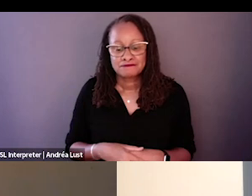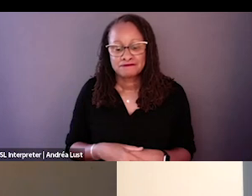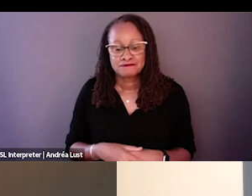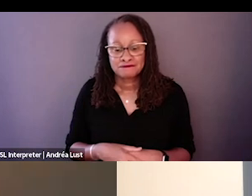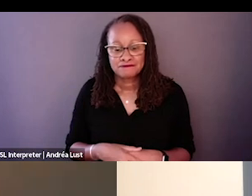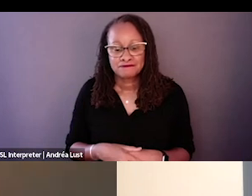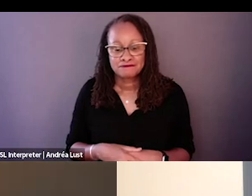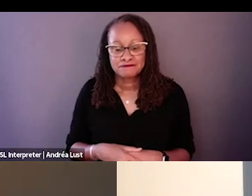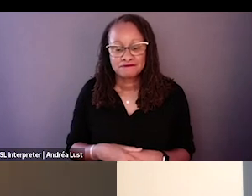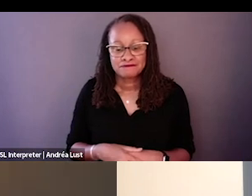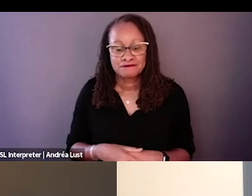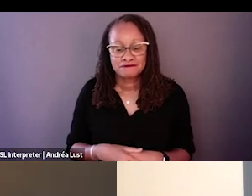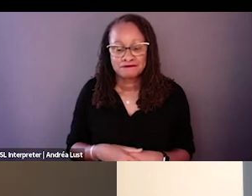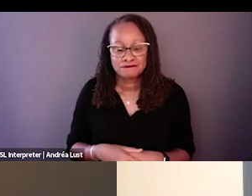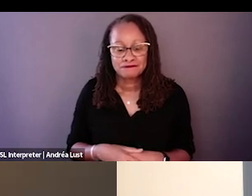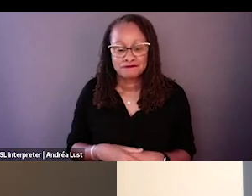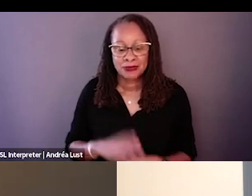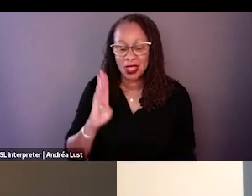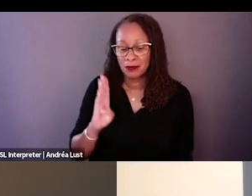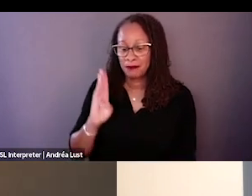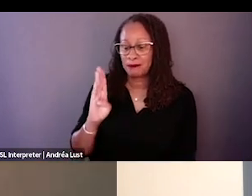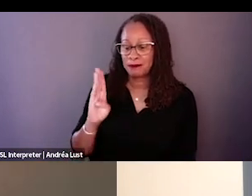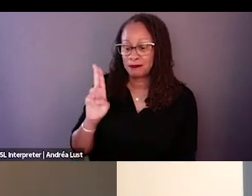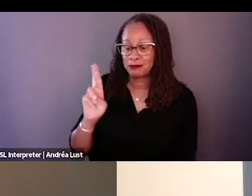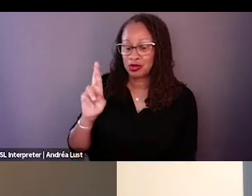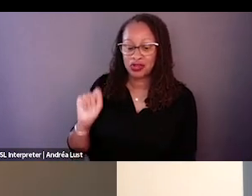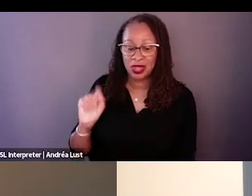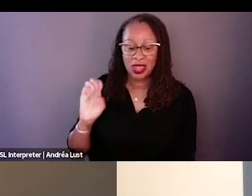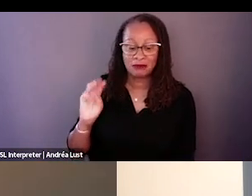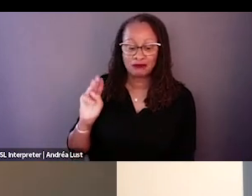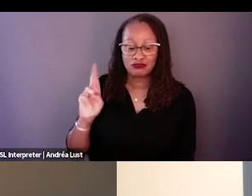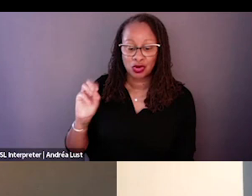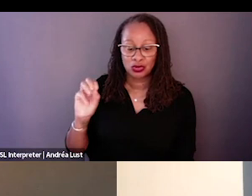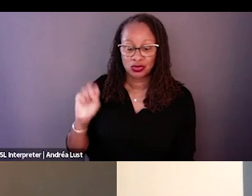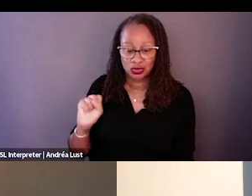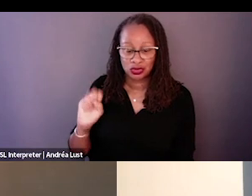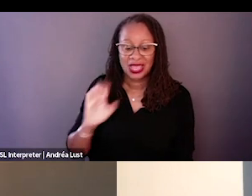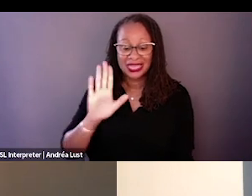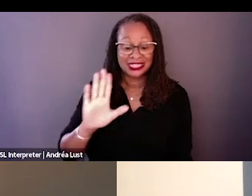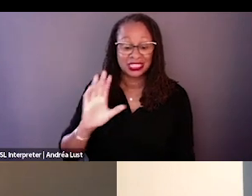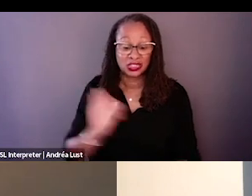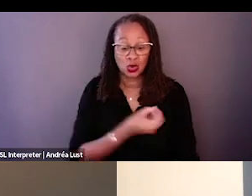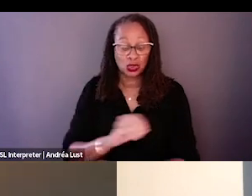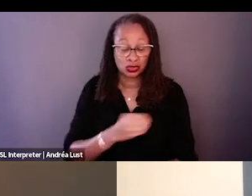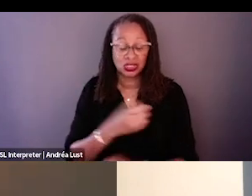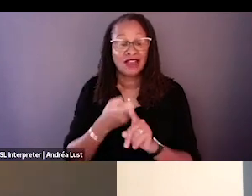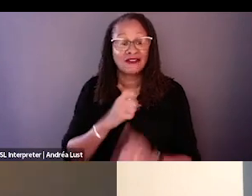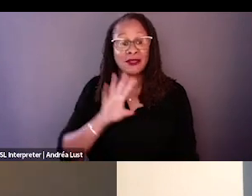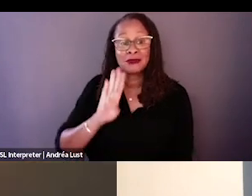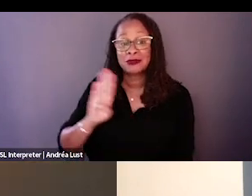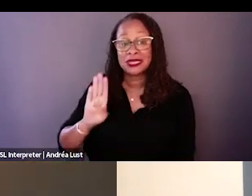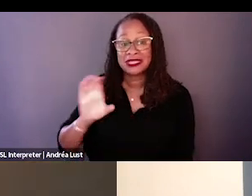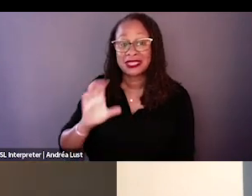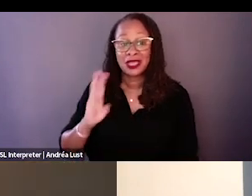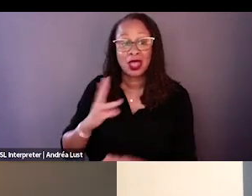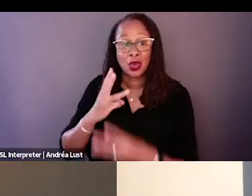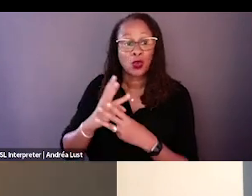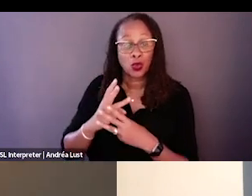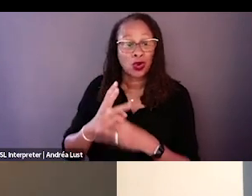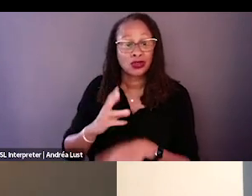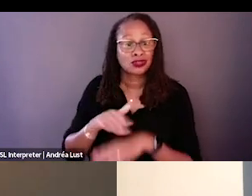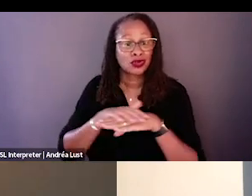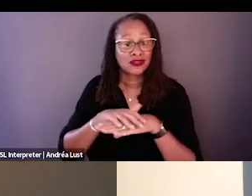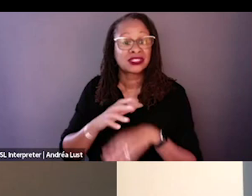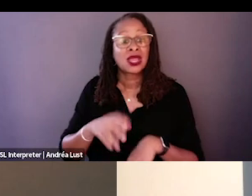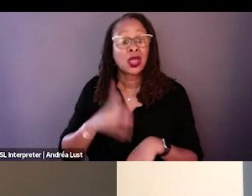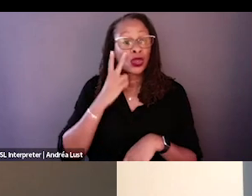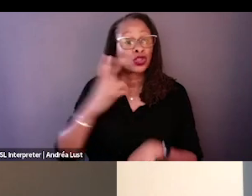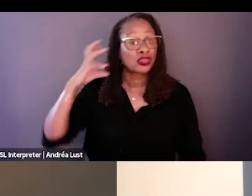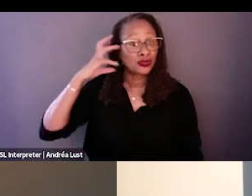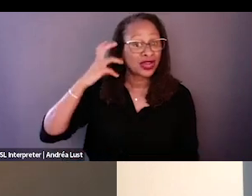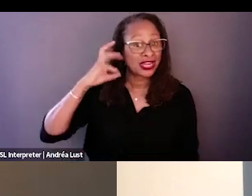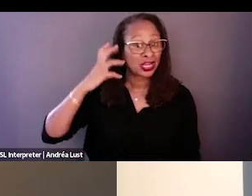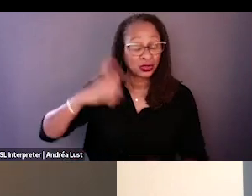Bianca Stigter: In the book, one of the survivors, Leslie, remembered that in the restaurant we